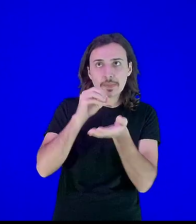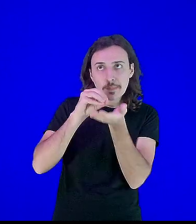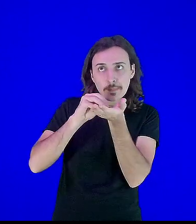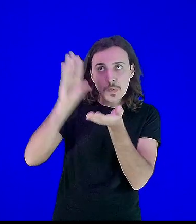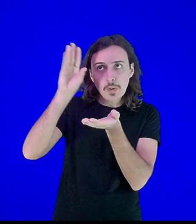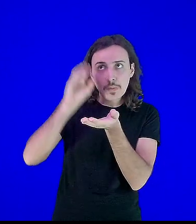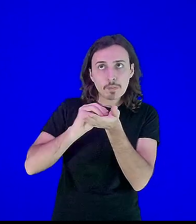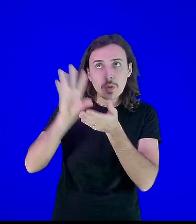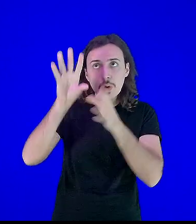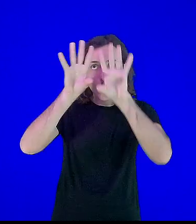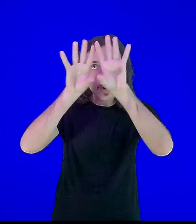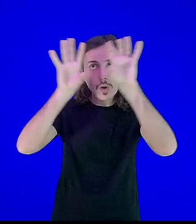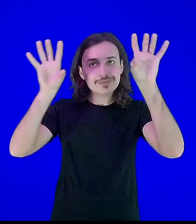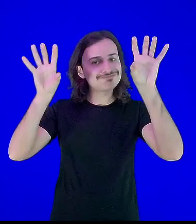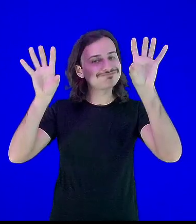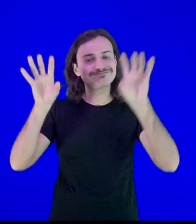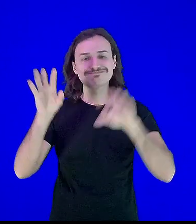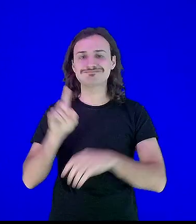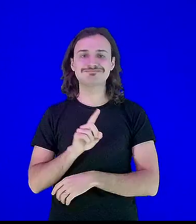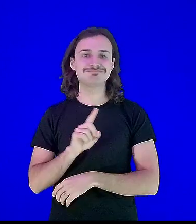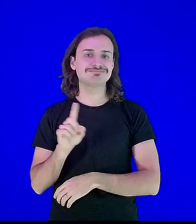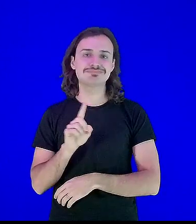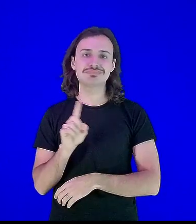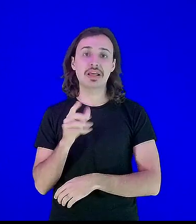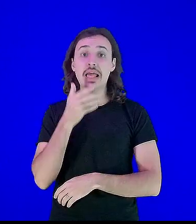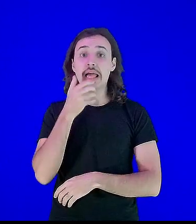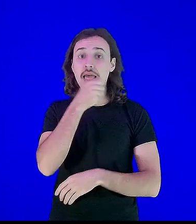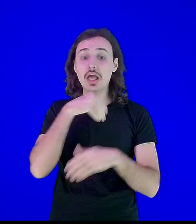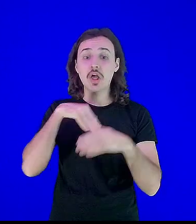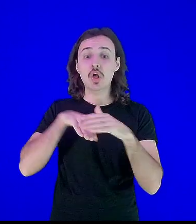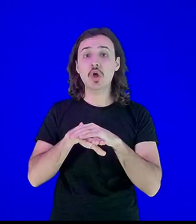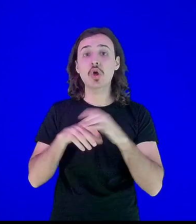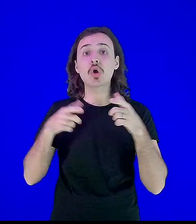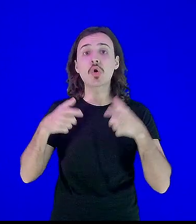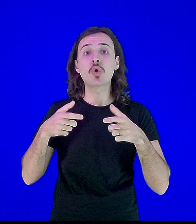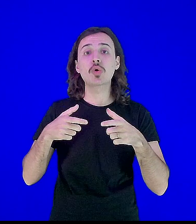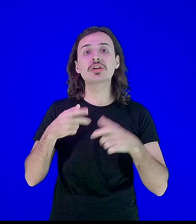more specifically on your browser local storage